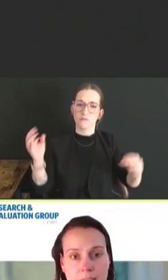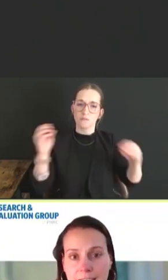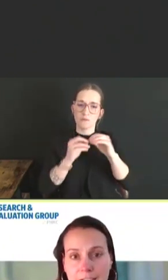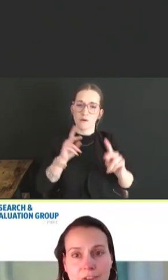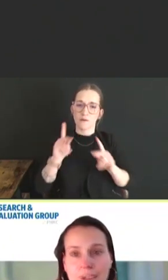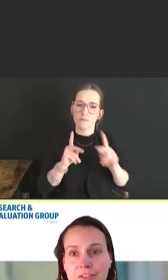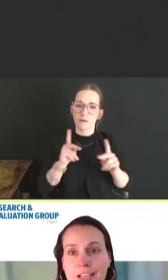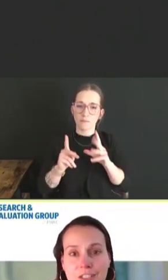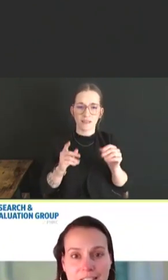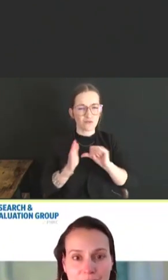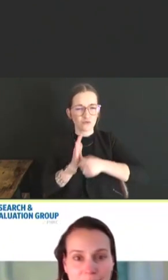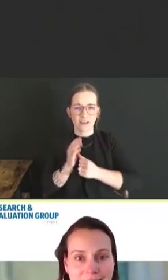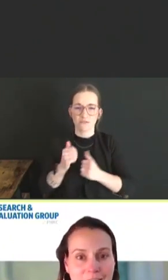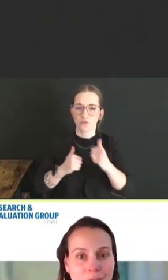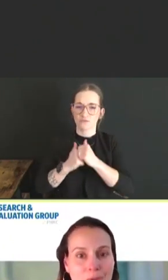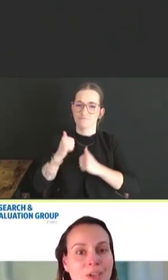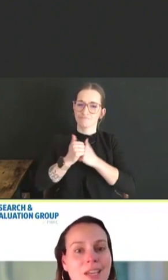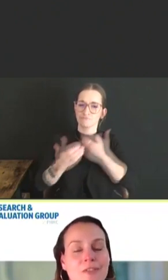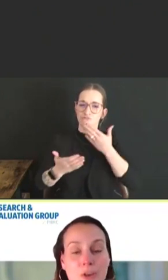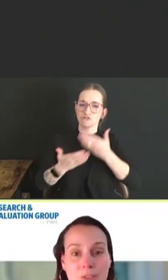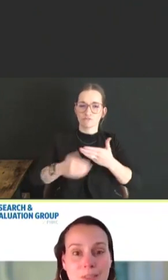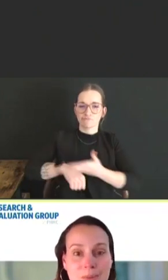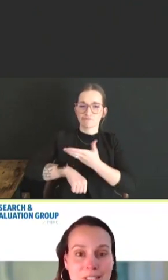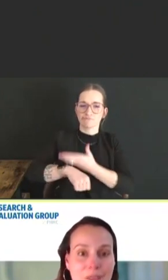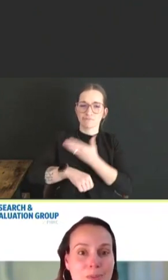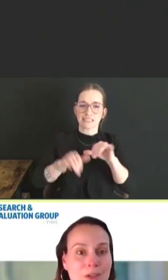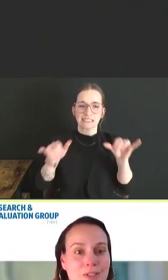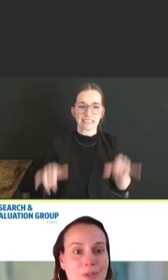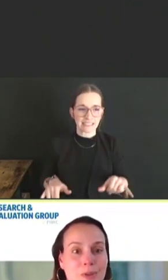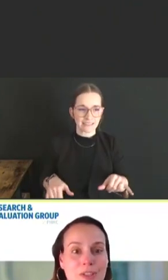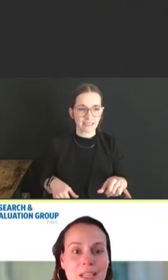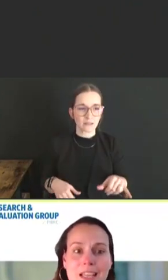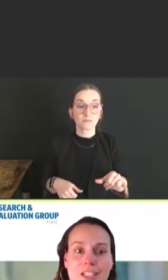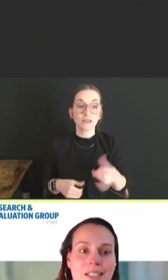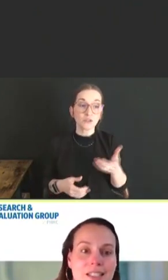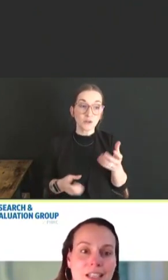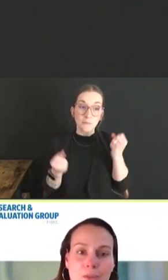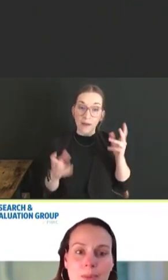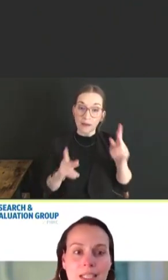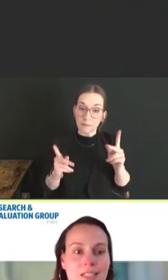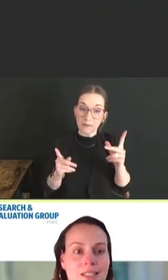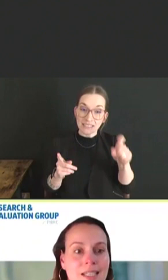to get involved, not just LGBTQ folx themselves, but also community agencies, government agencies,